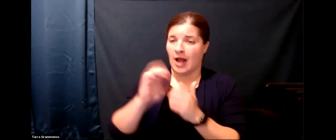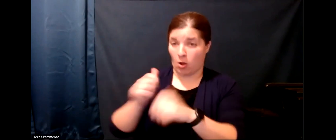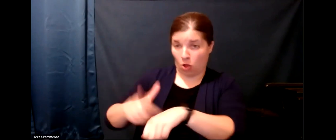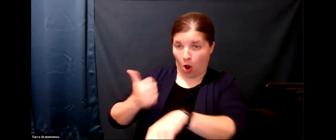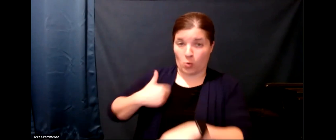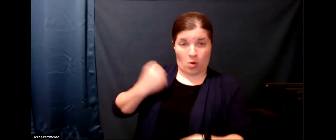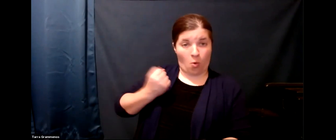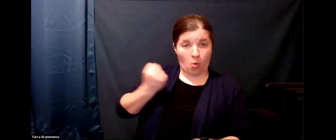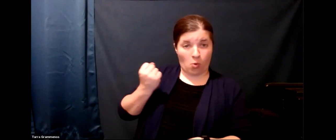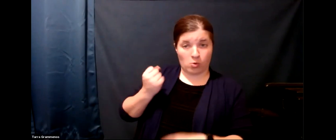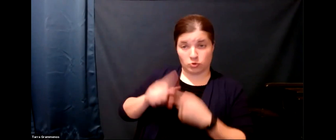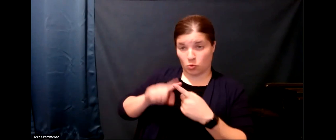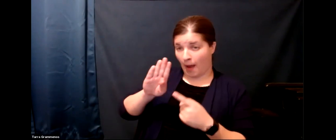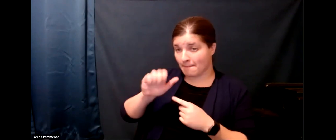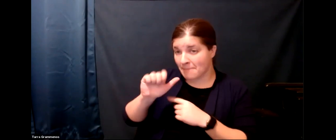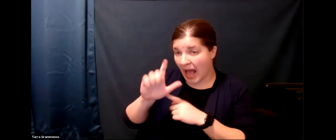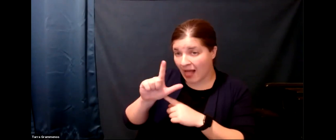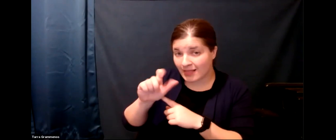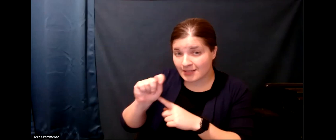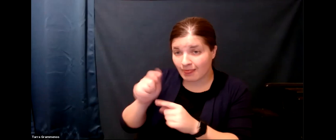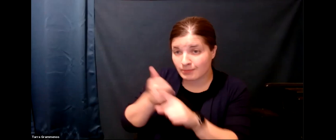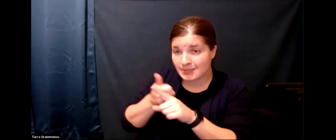Was that the question? Mm-hmm.